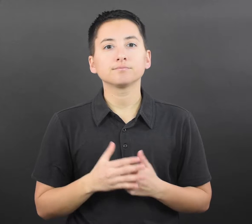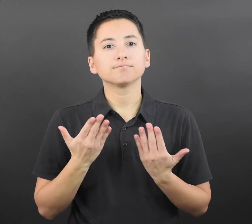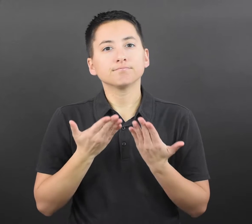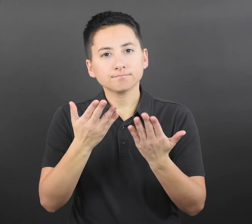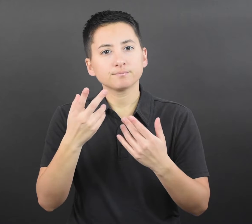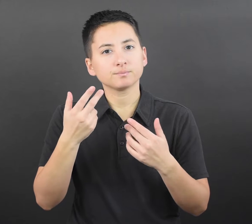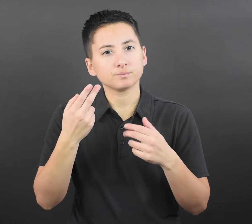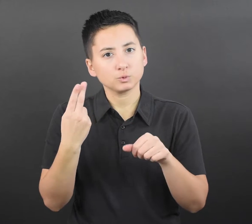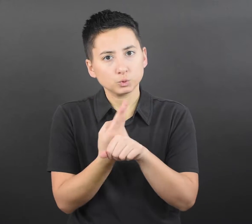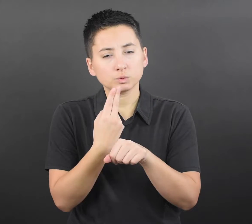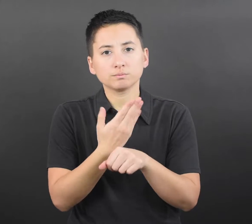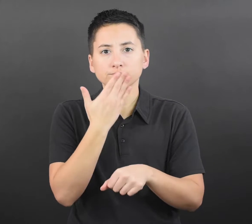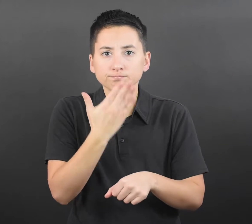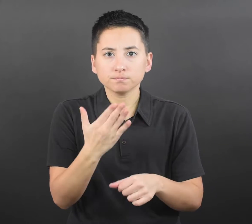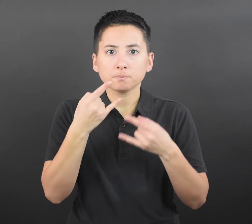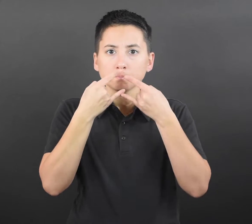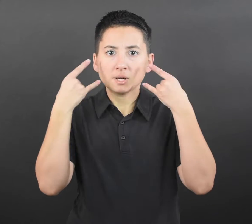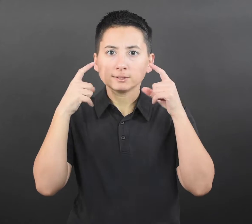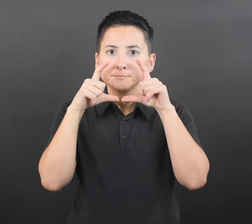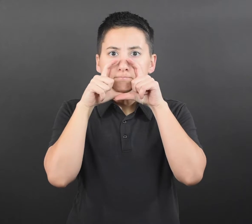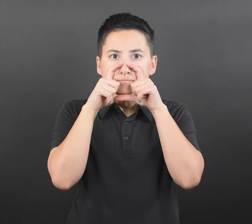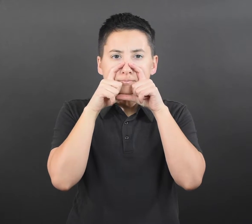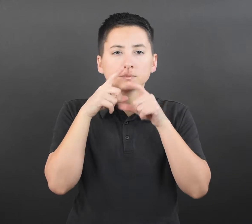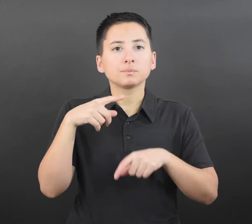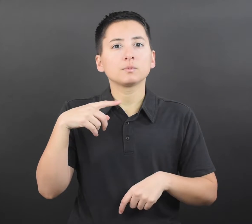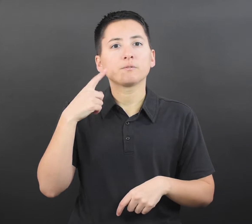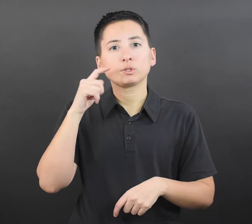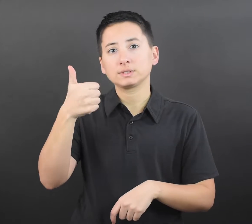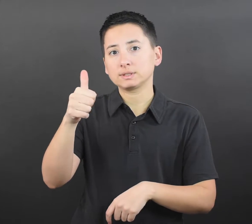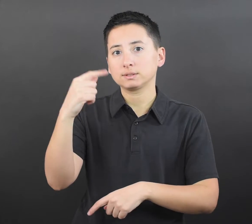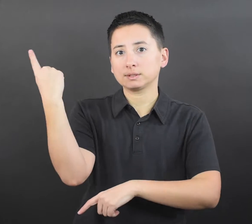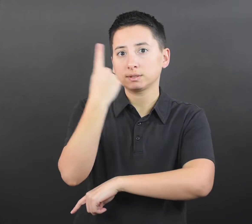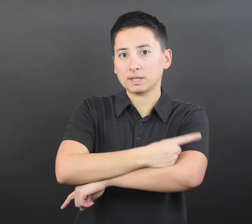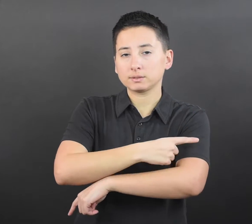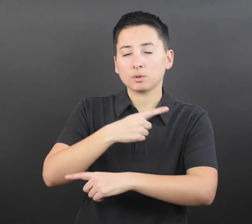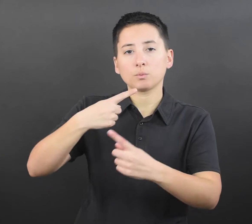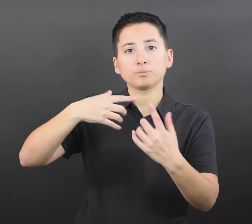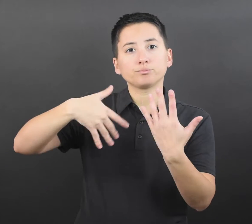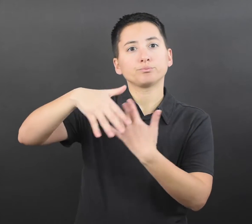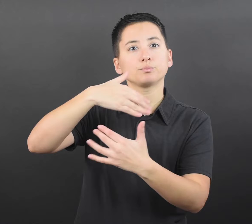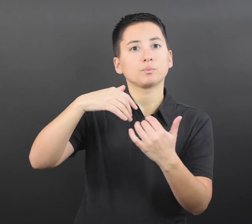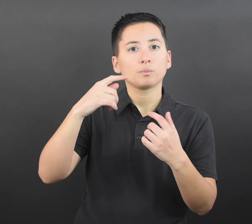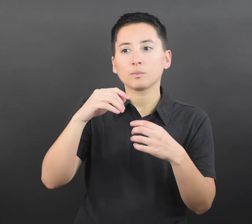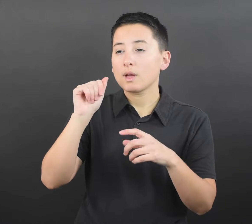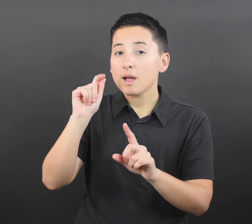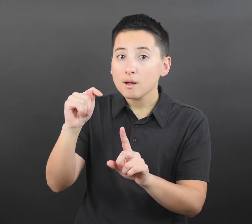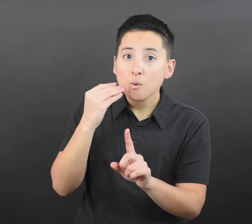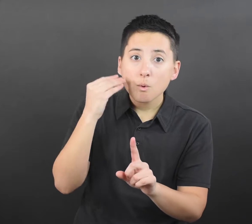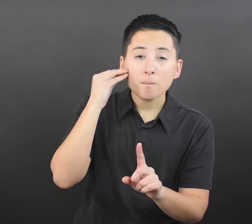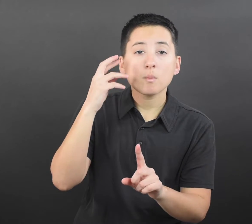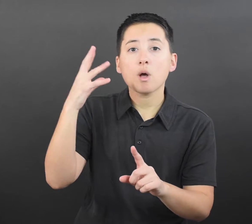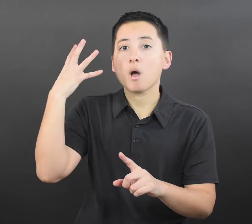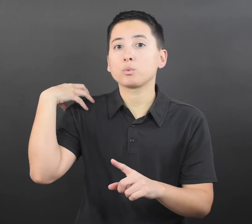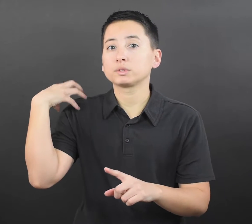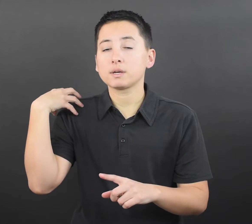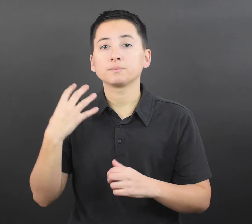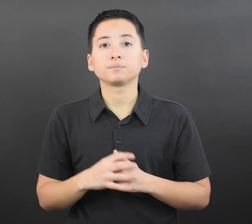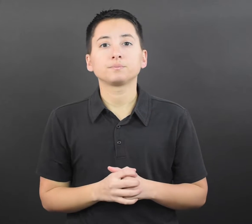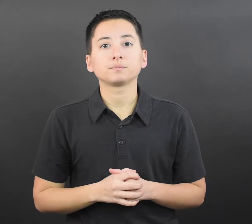• Wear a well-fitting mask for 10 days when around others, even at home.